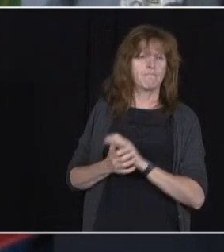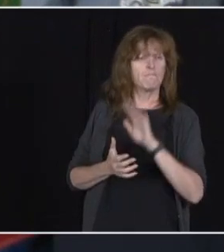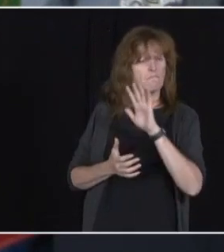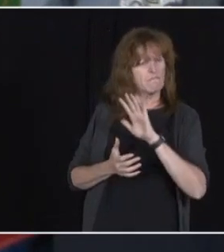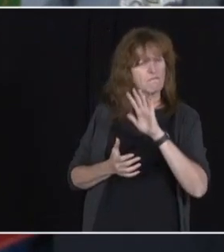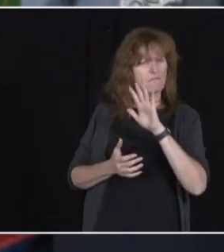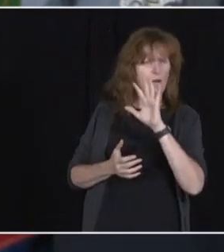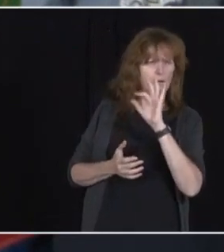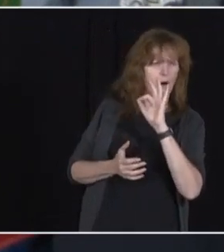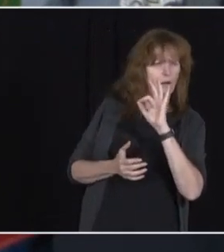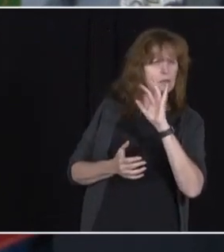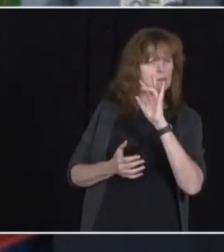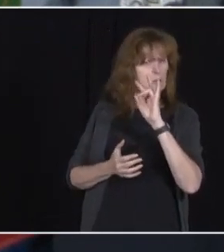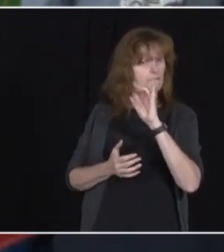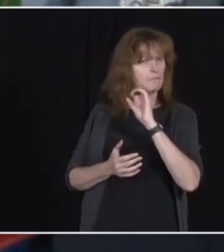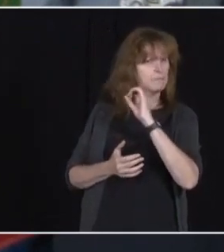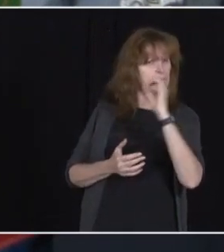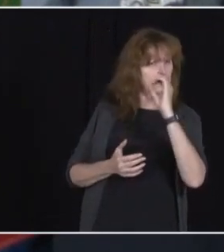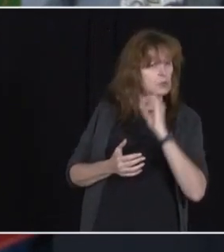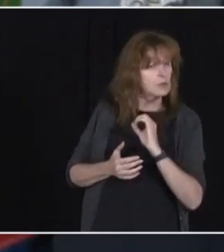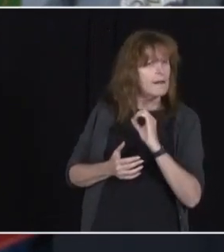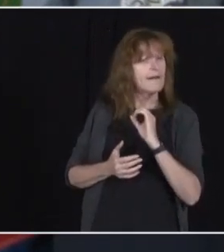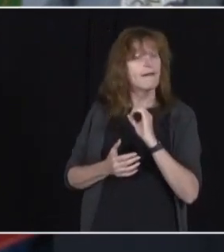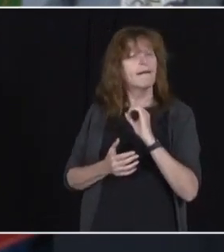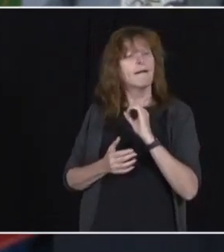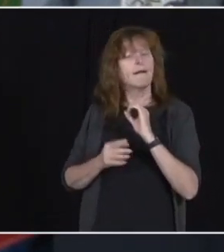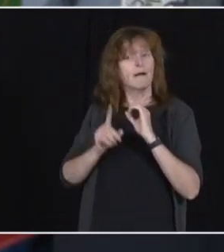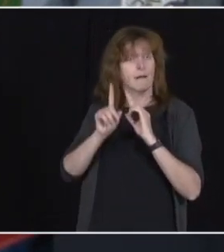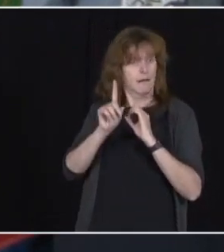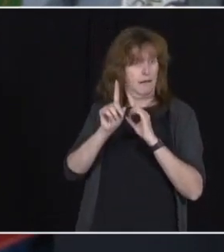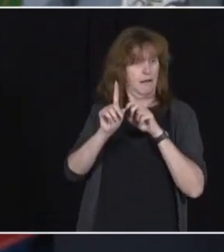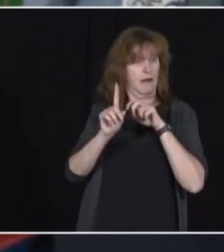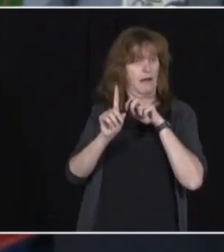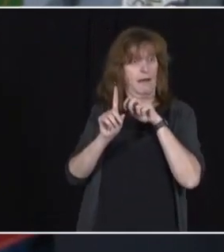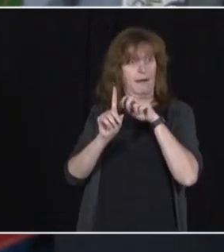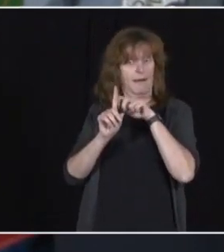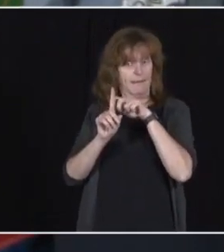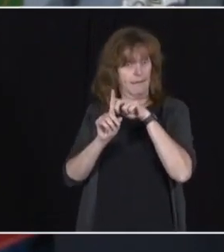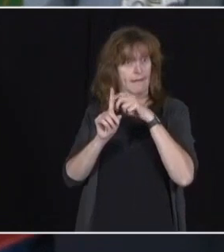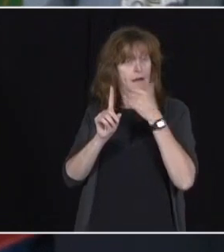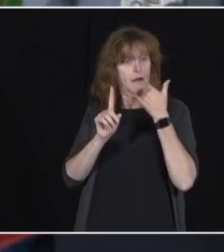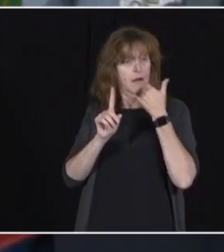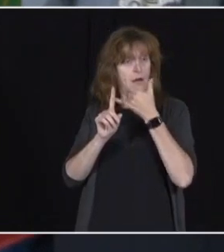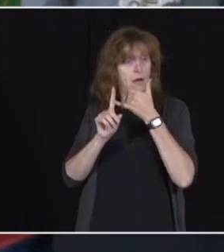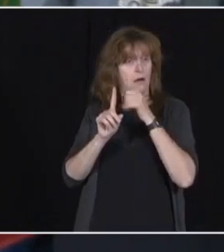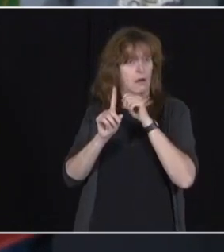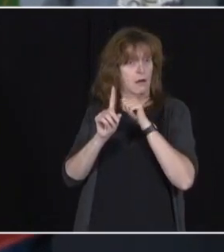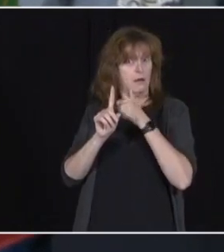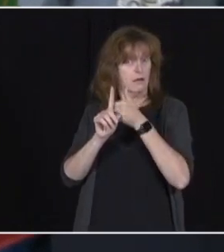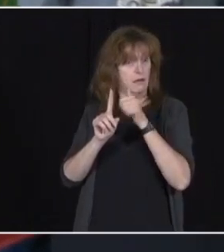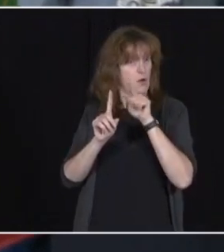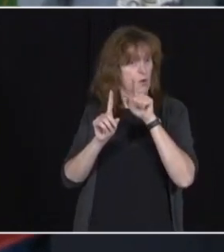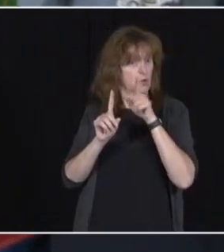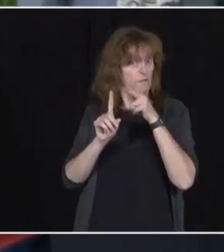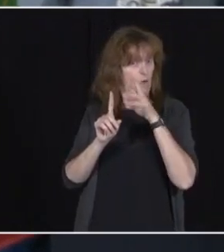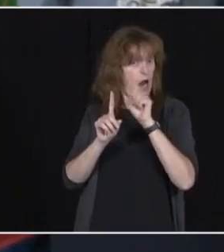of contact tracing is targeted to get people within 24 hours. The target is being hit about